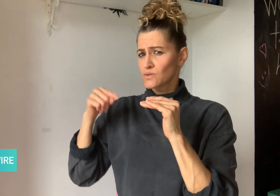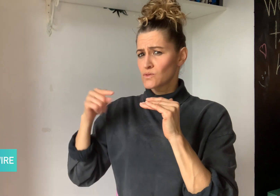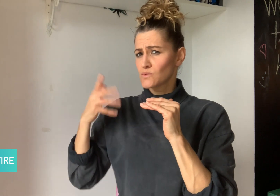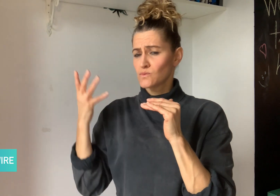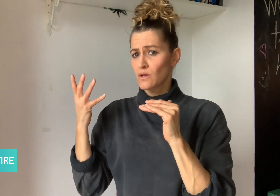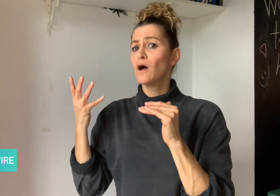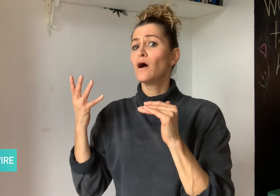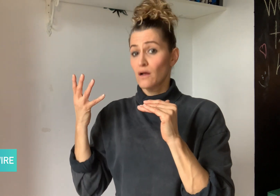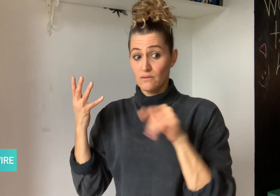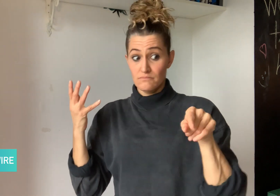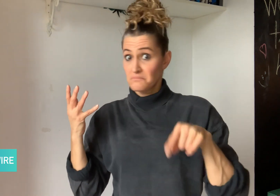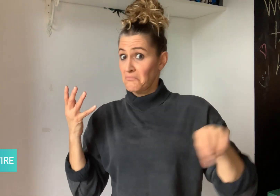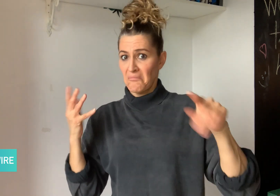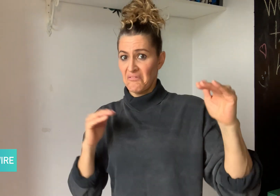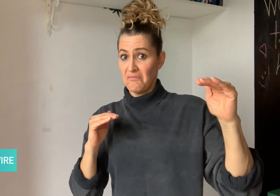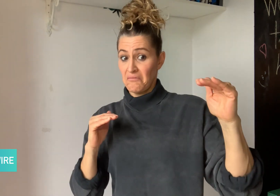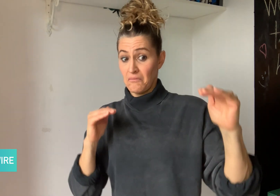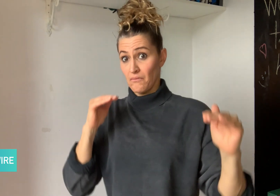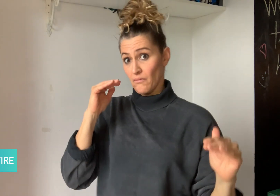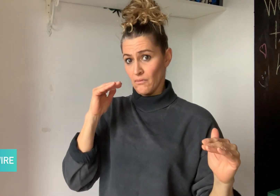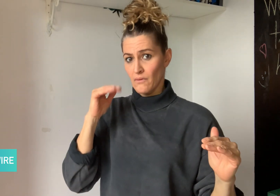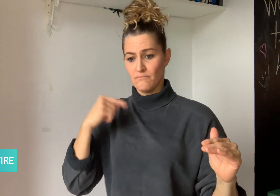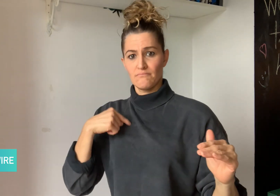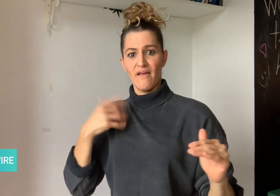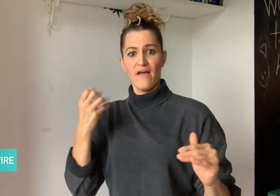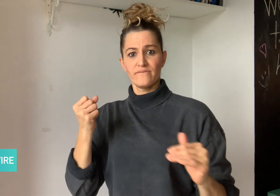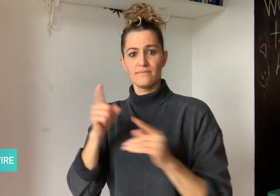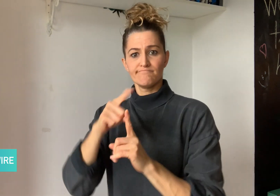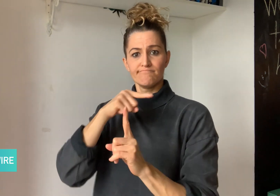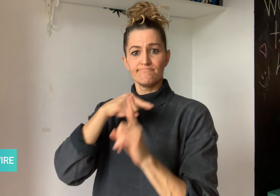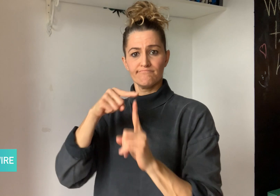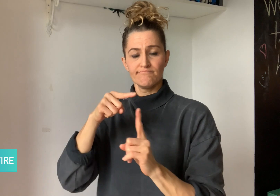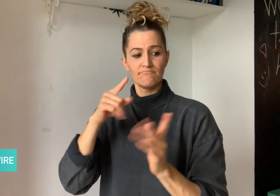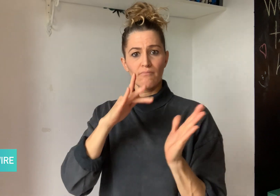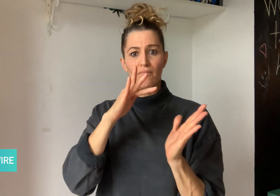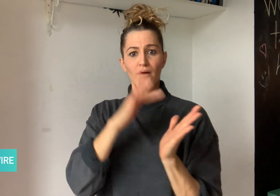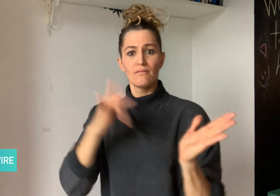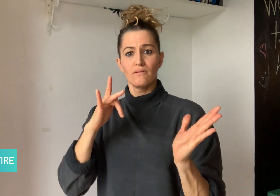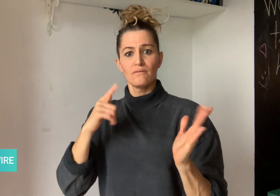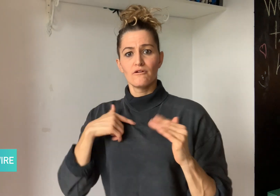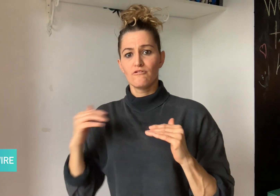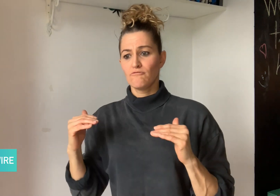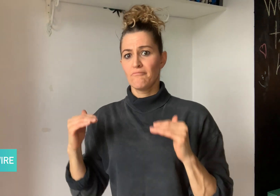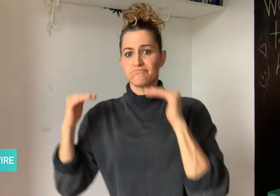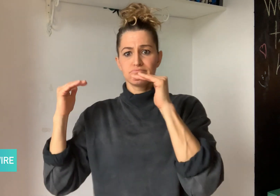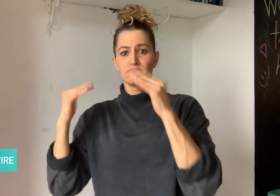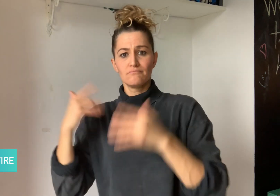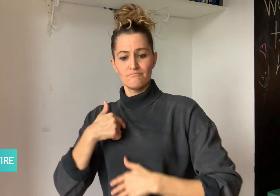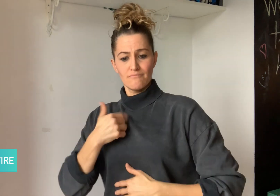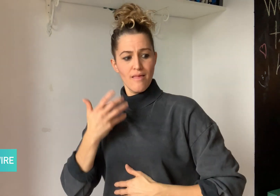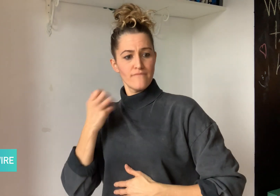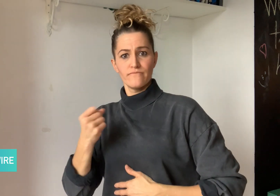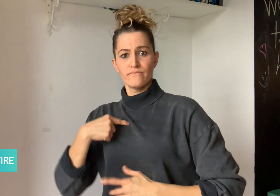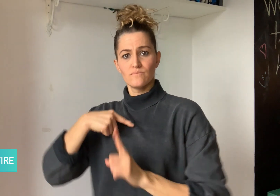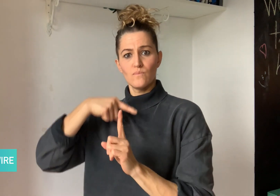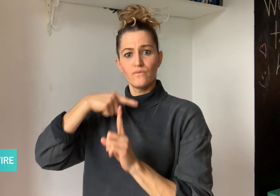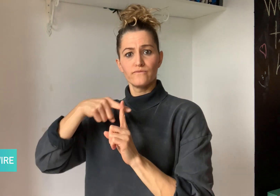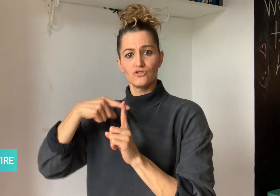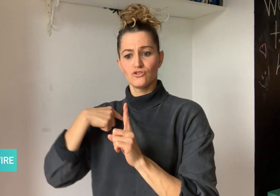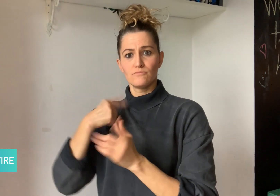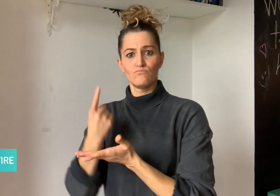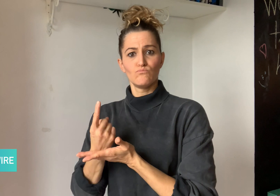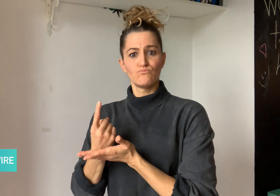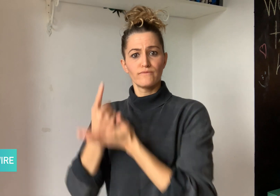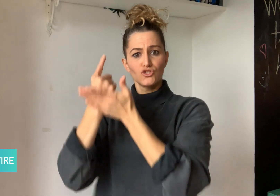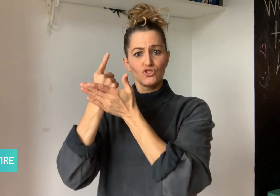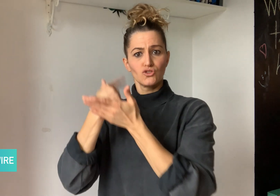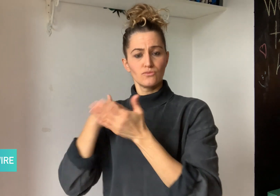over the non-elites and get more opportunities due to their